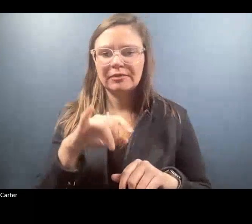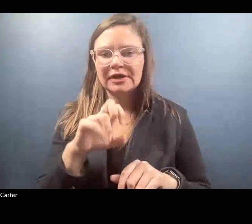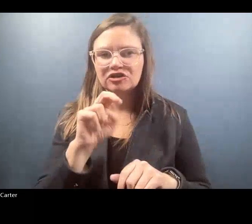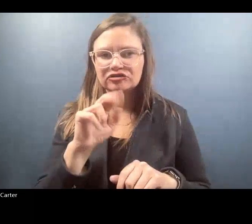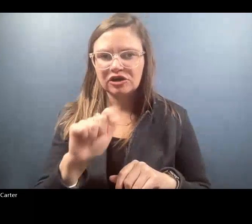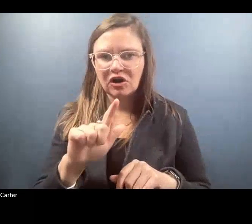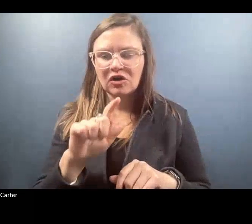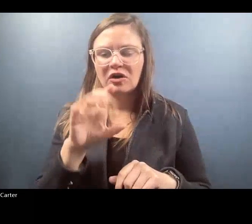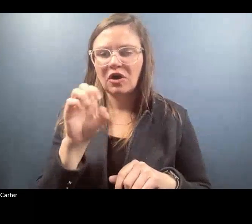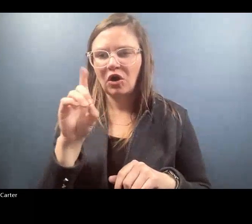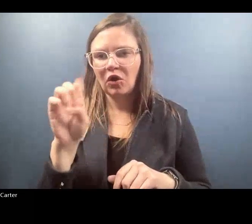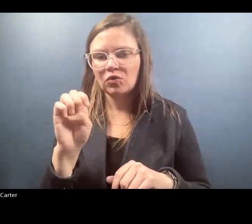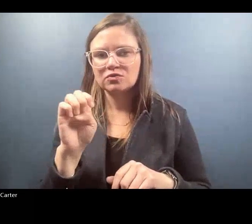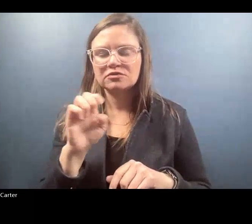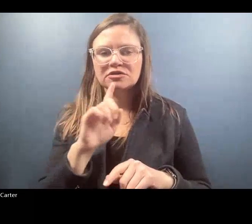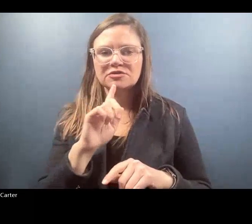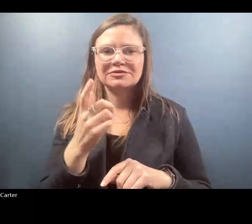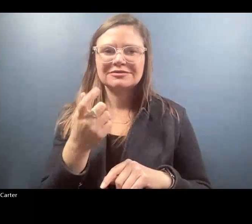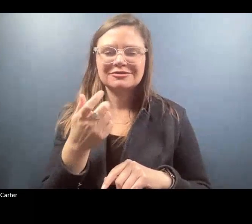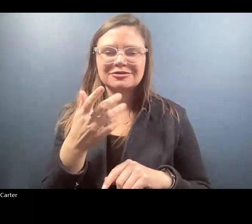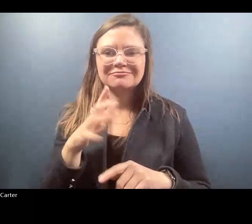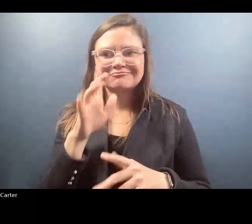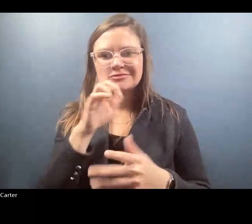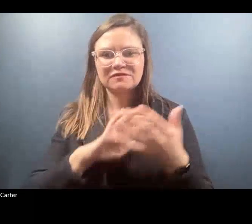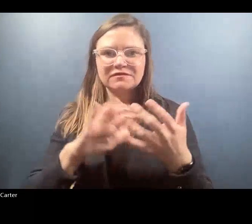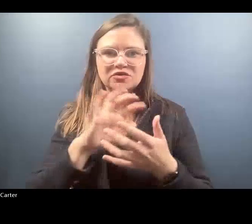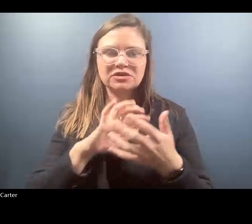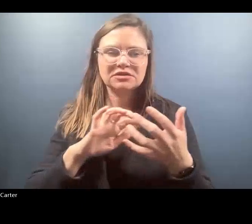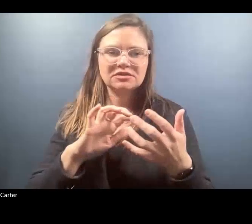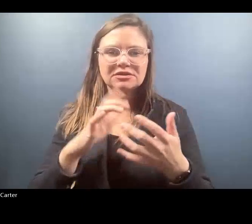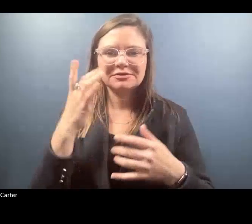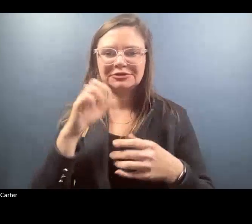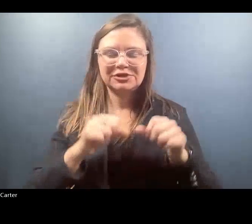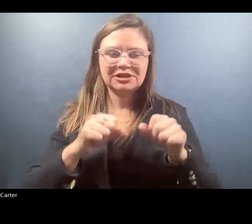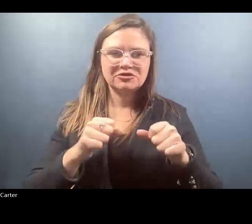So it was a little confusing to us because we're not sure where employers